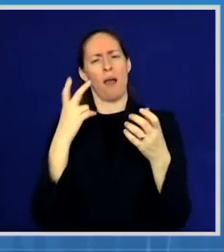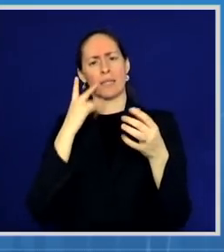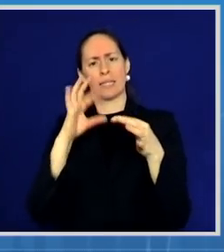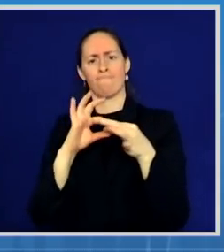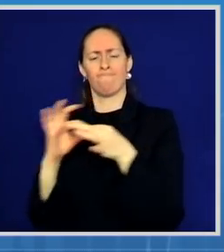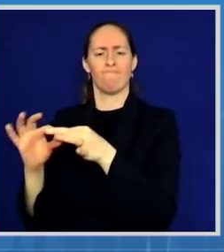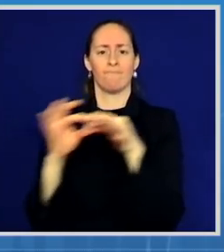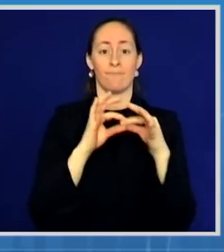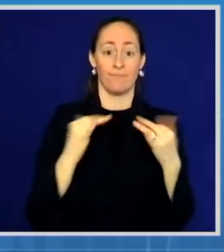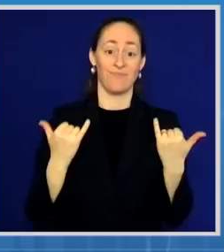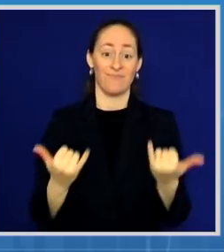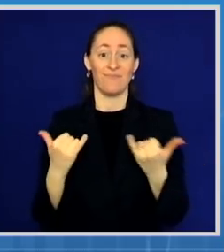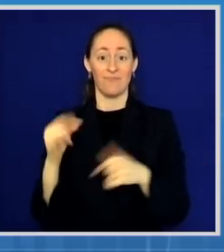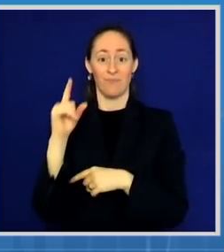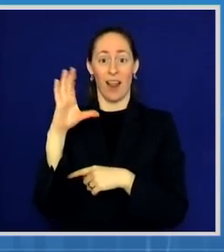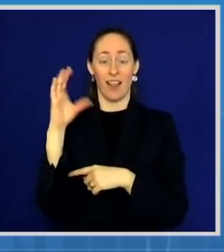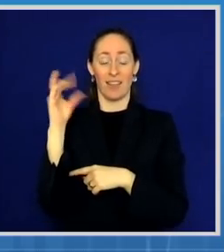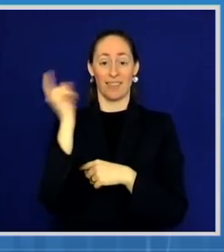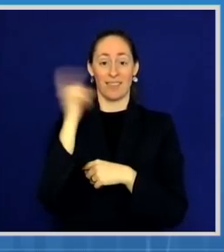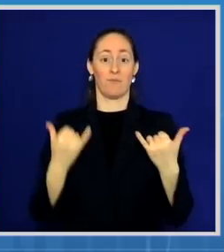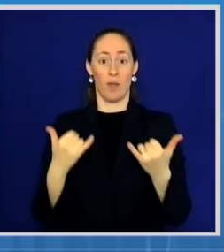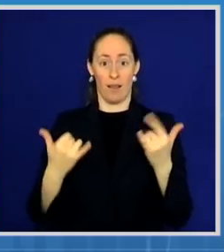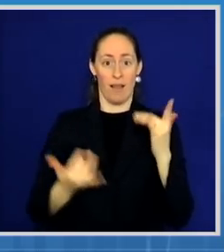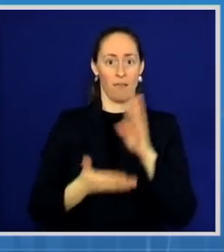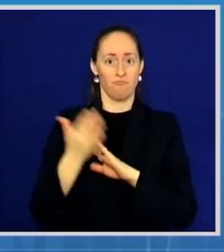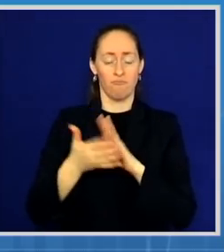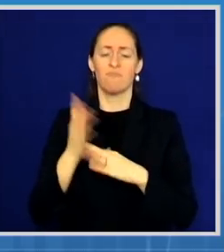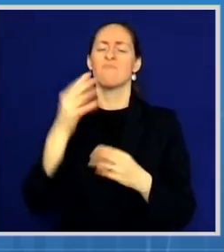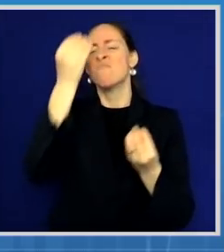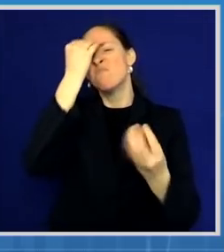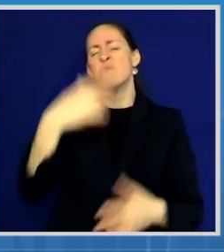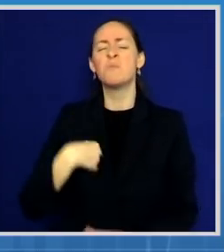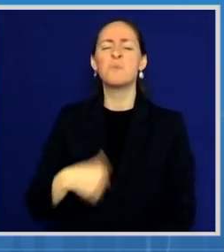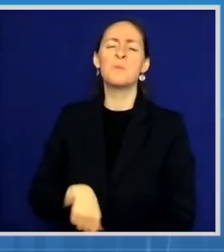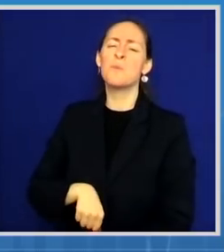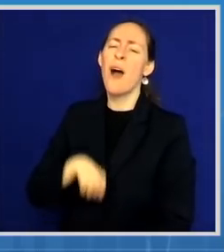I am proud that we have collaborated with numerous partners to expand genomic sequencing,